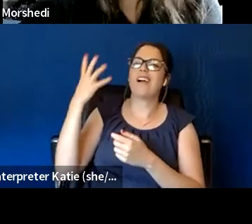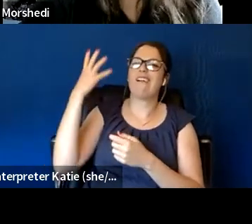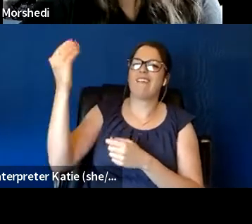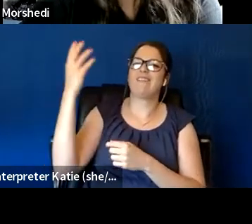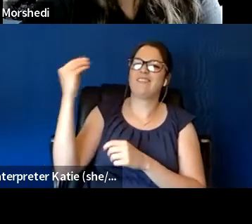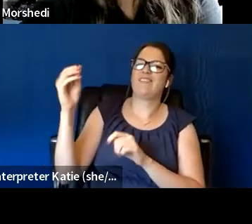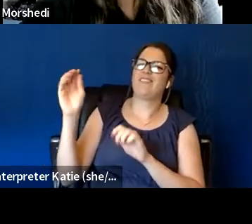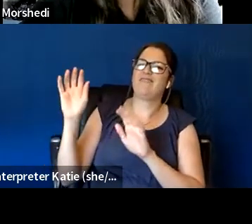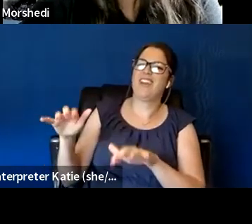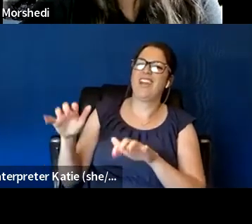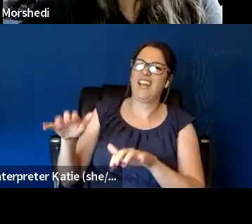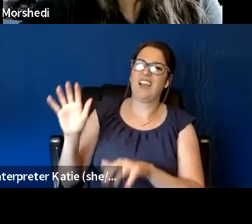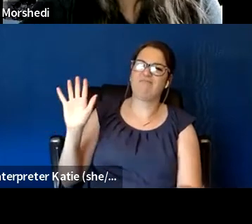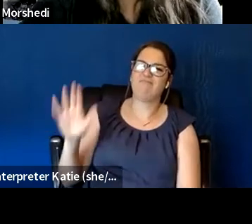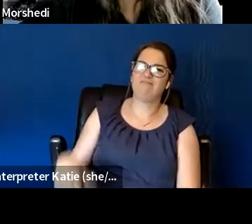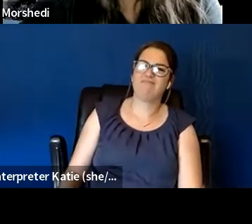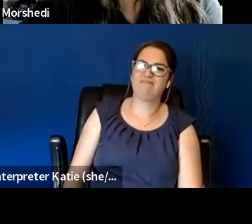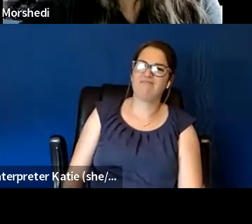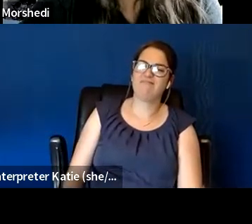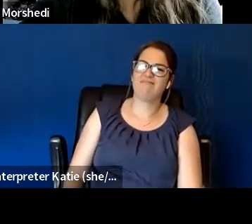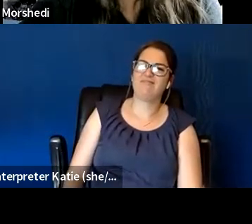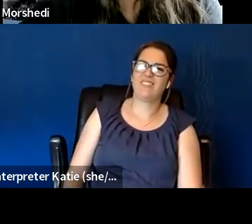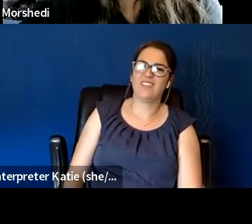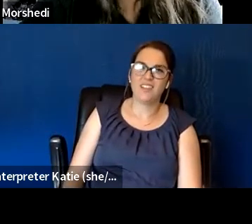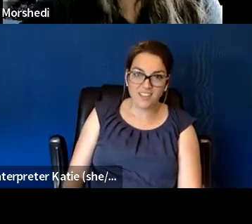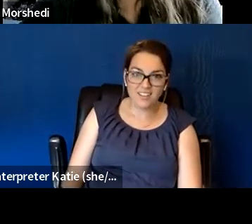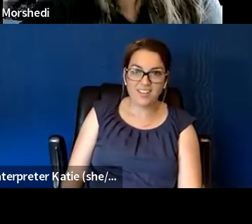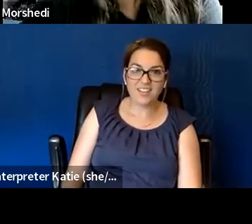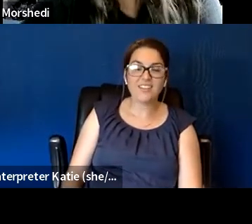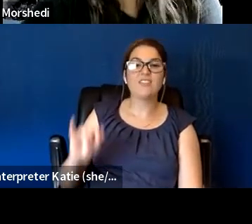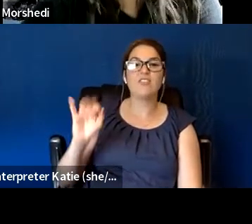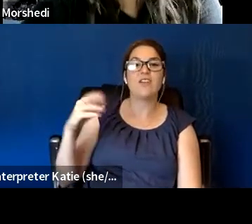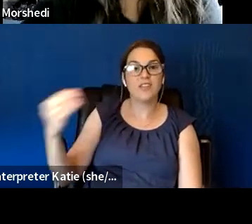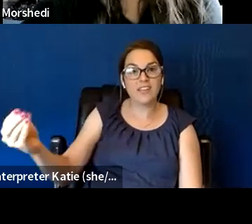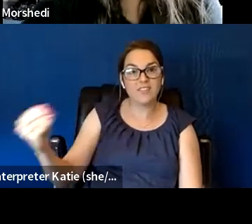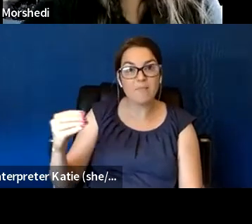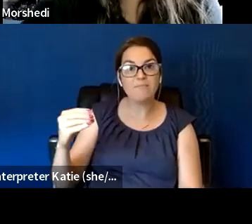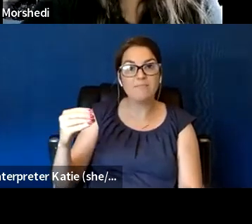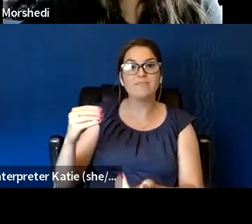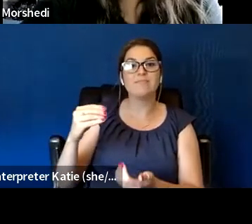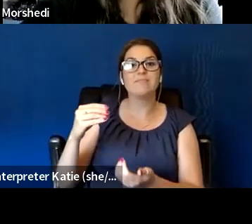if you think about giving someone a bubble pack of medications, that's not appropriate to give to someone